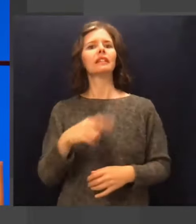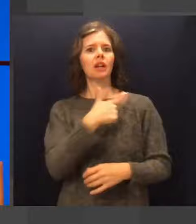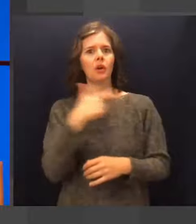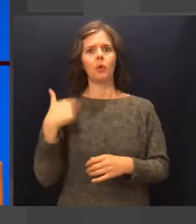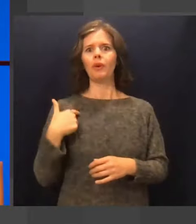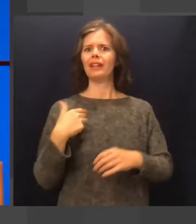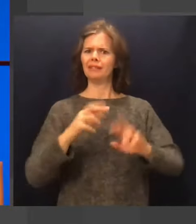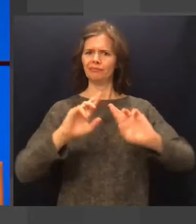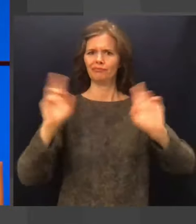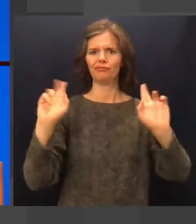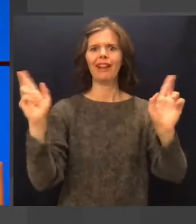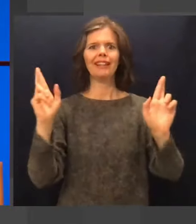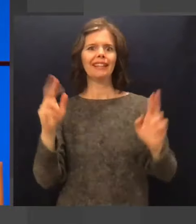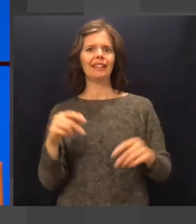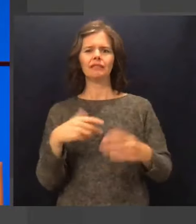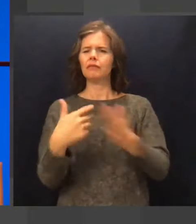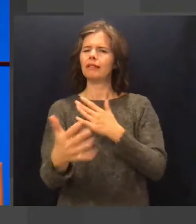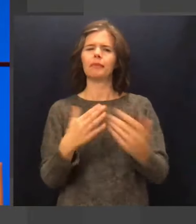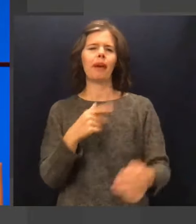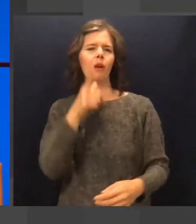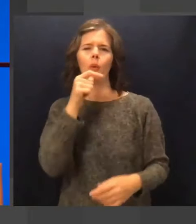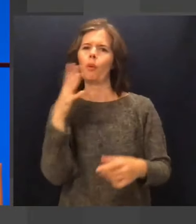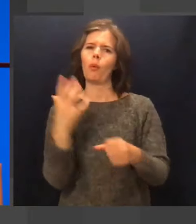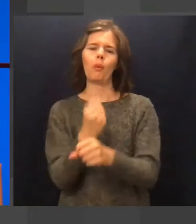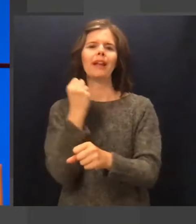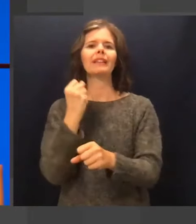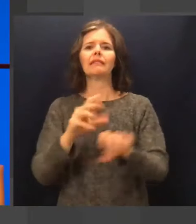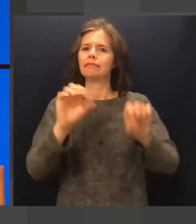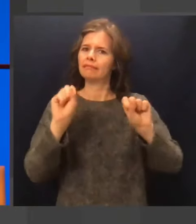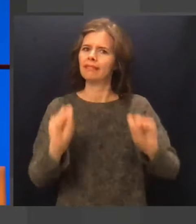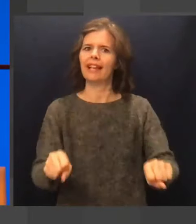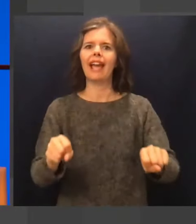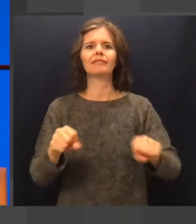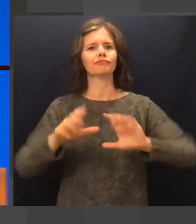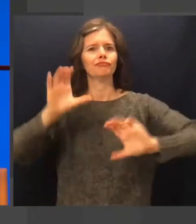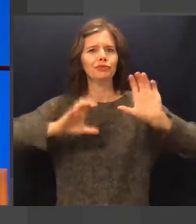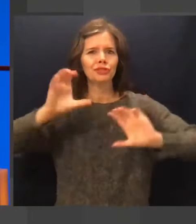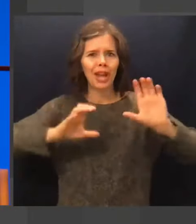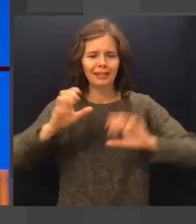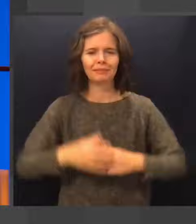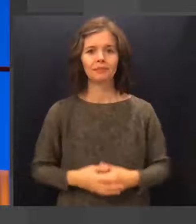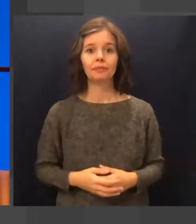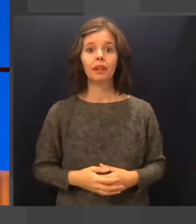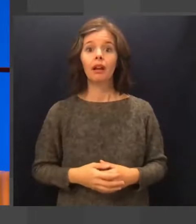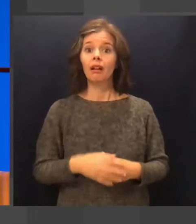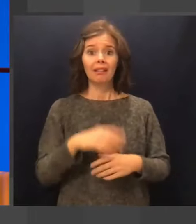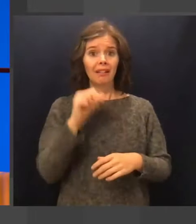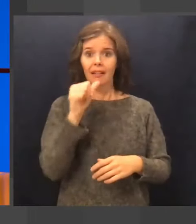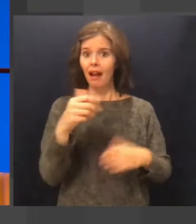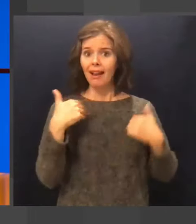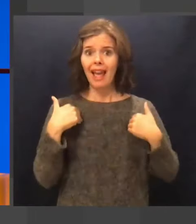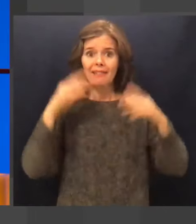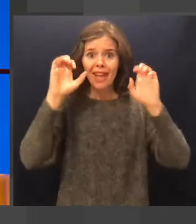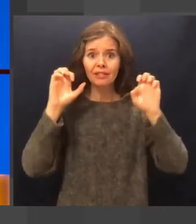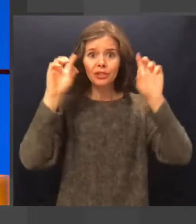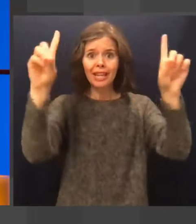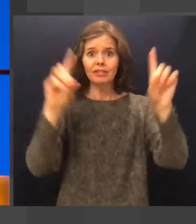CHATTING WITH YOU NO MATTER WHO WINS! FOR THOSE OF YOU WHO DON'T HAVE EDUCATION EDITION, WE HAVE